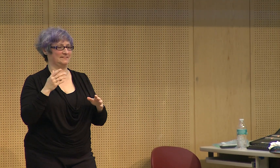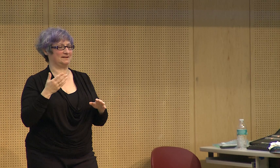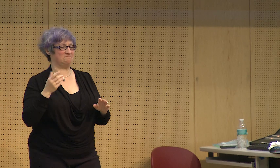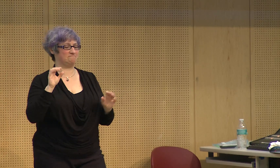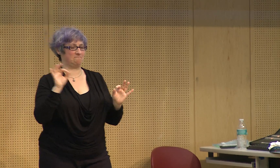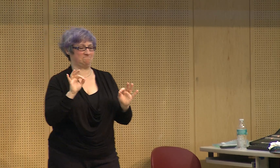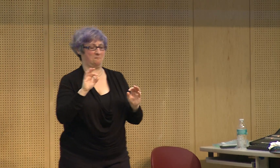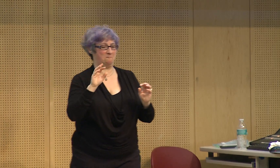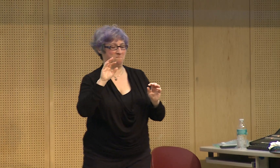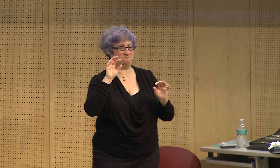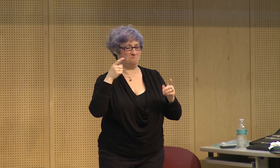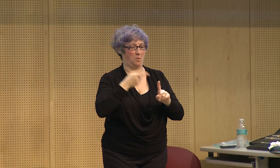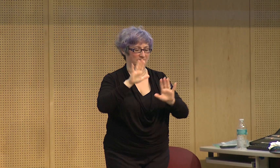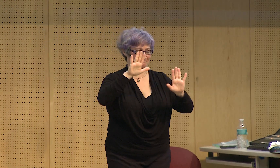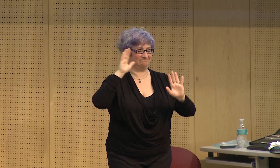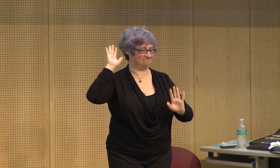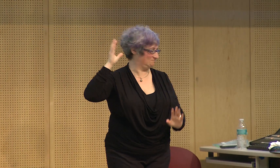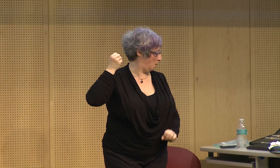It will become clearer later on.